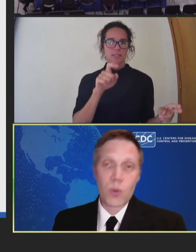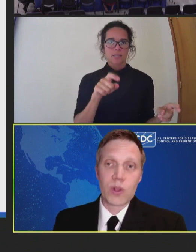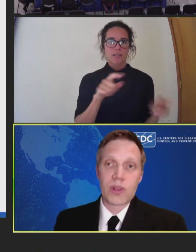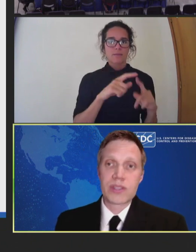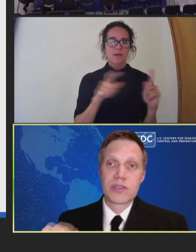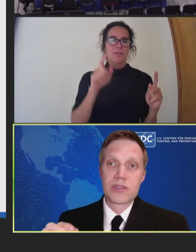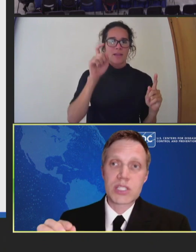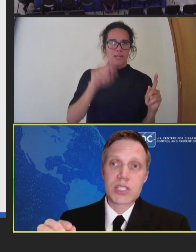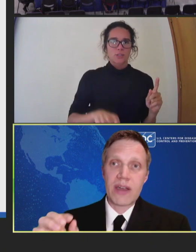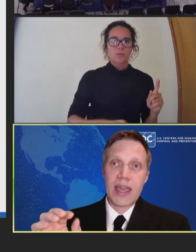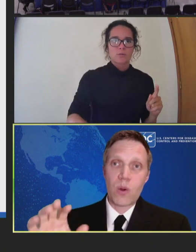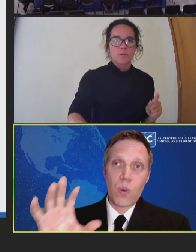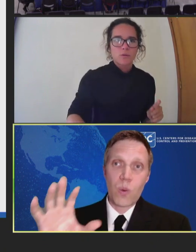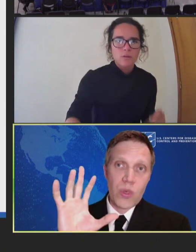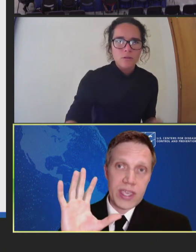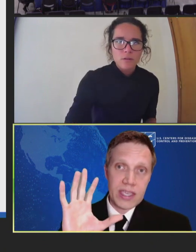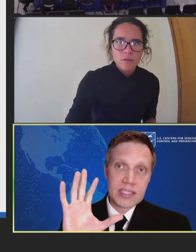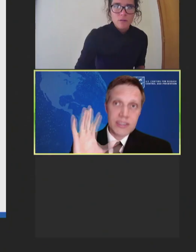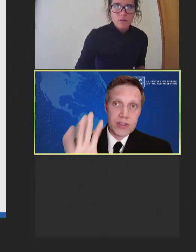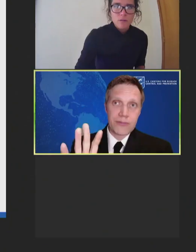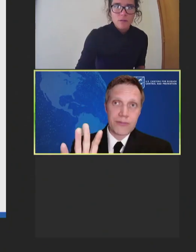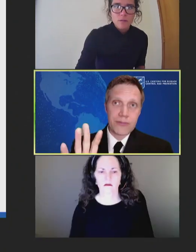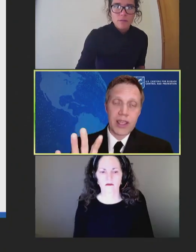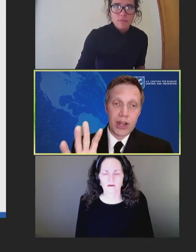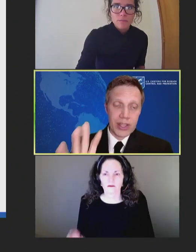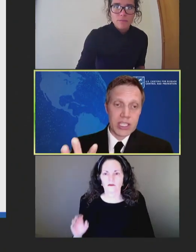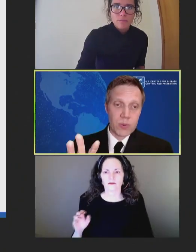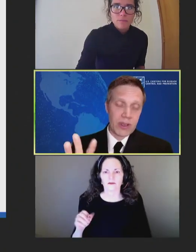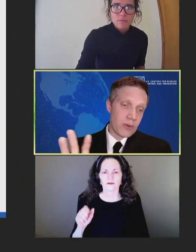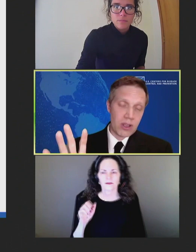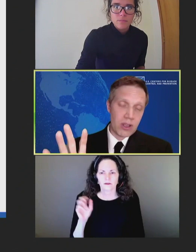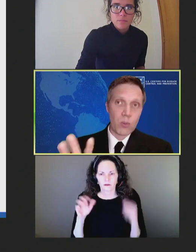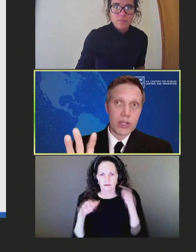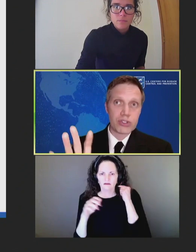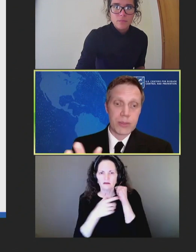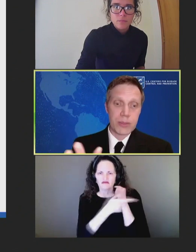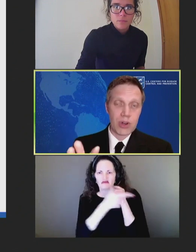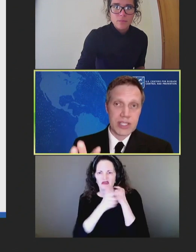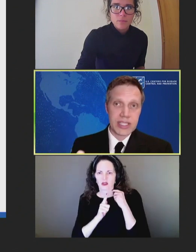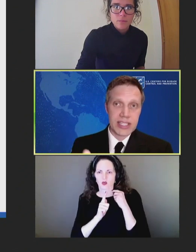Well, it talks about how the seven different areas -- we're calling them work streams -- across CDC